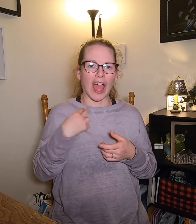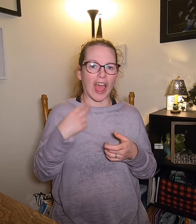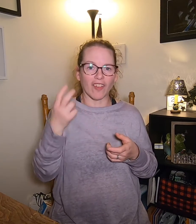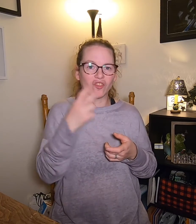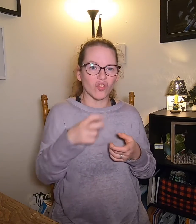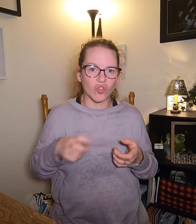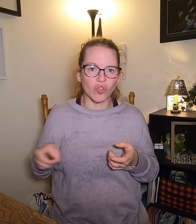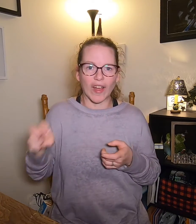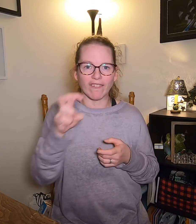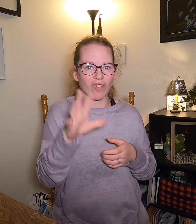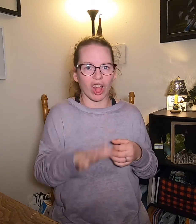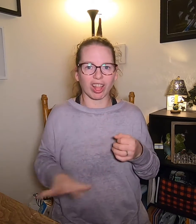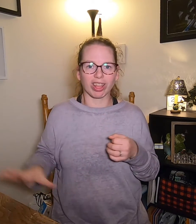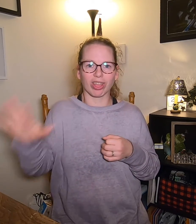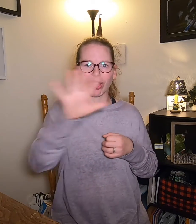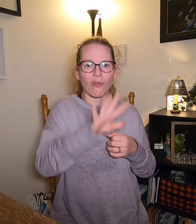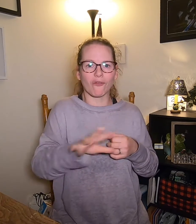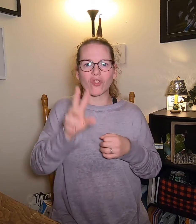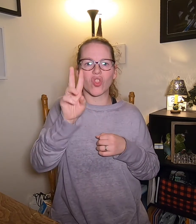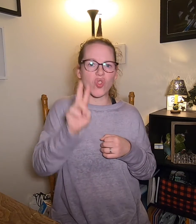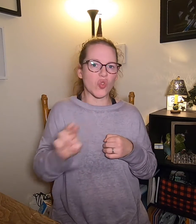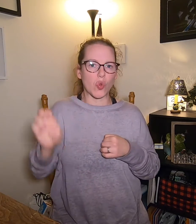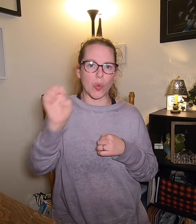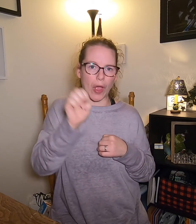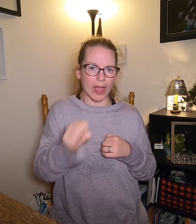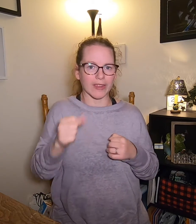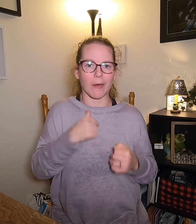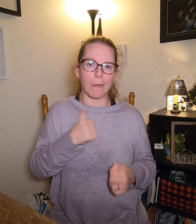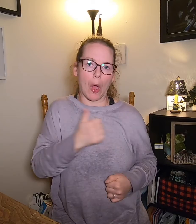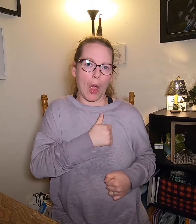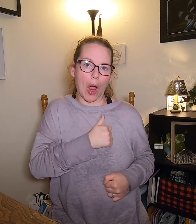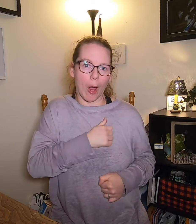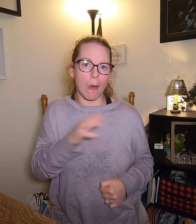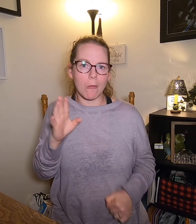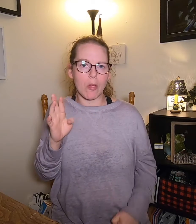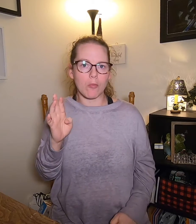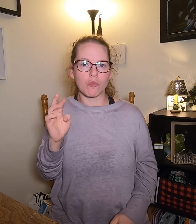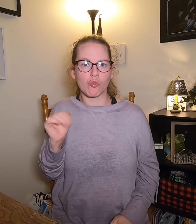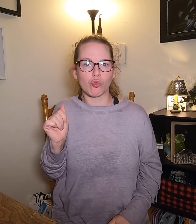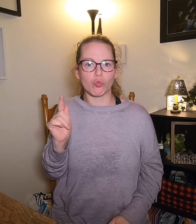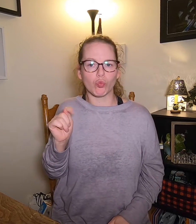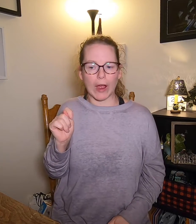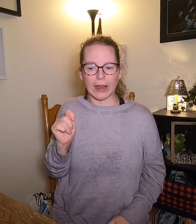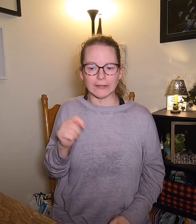I've traveled all over the US. I'm an Army brat,